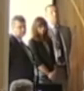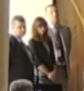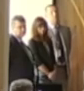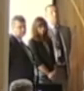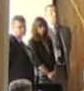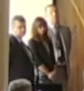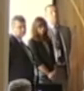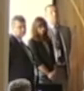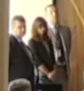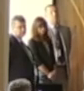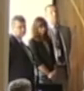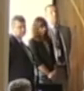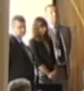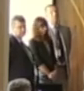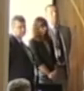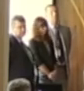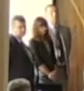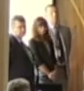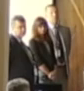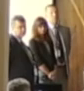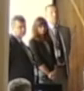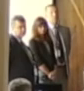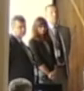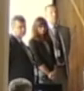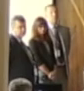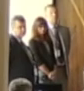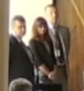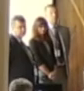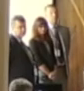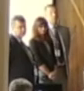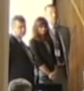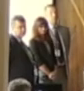2012 so that was an interesting thing that that sort of came out but they are